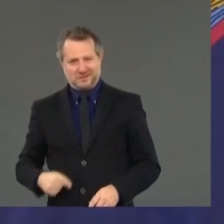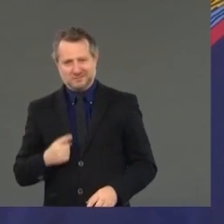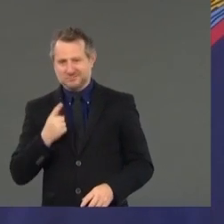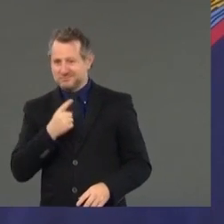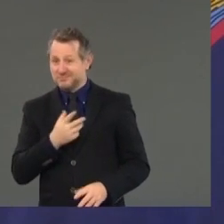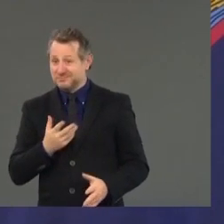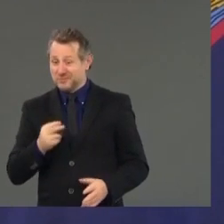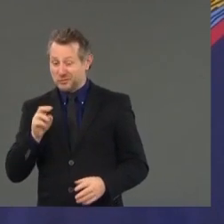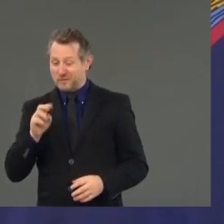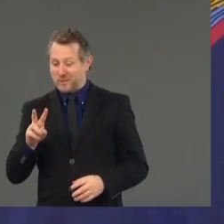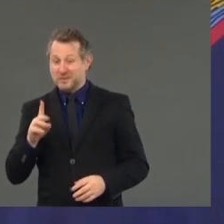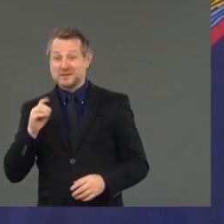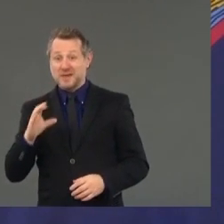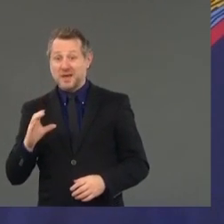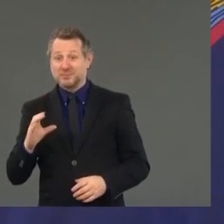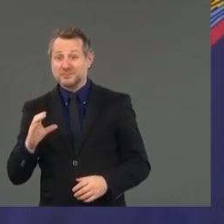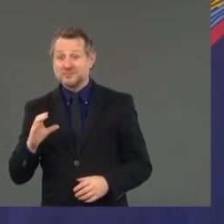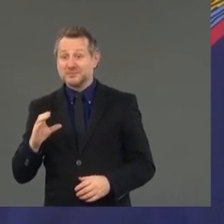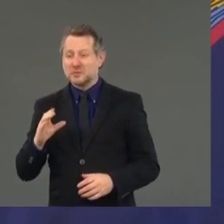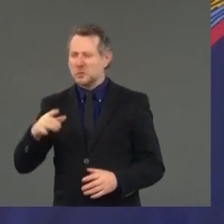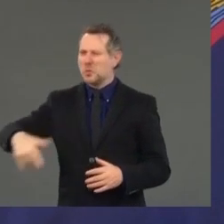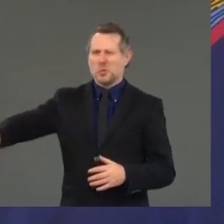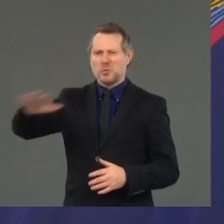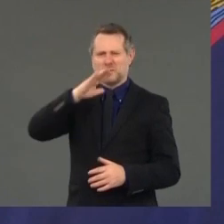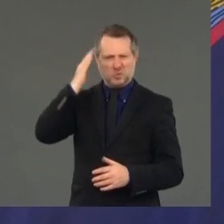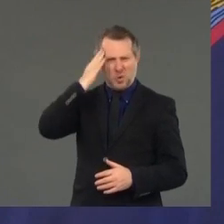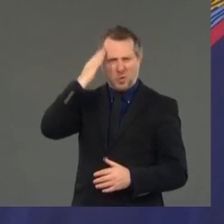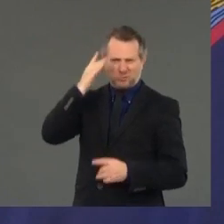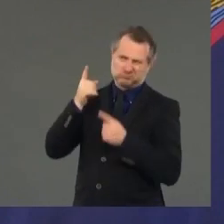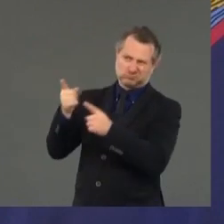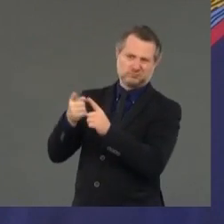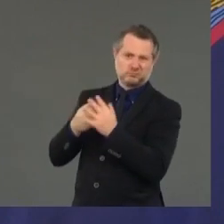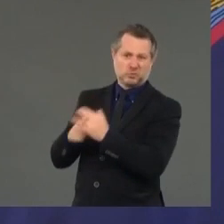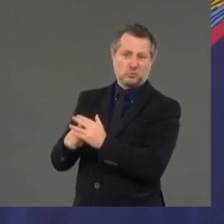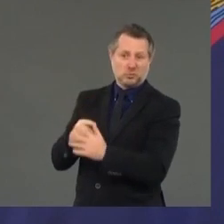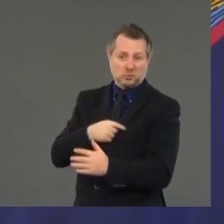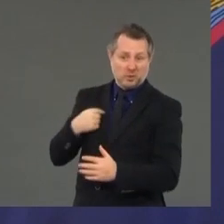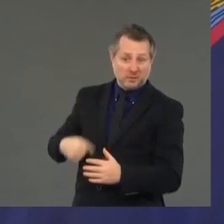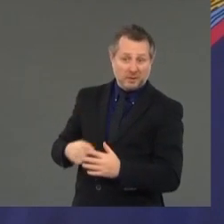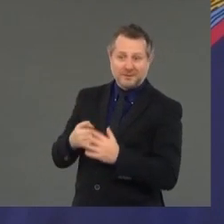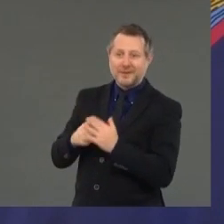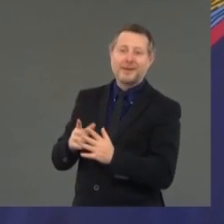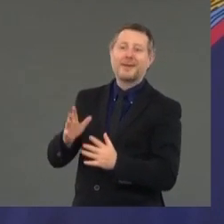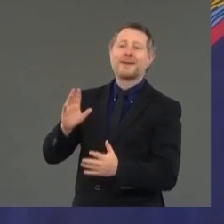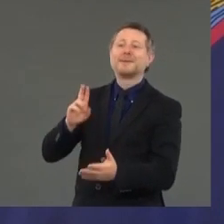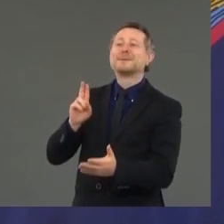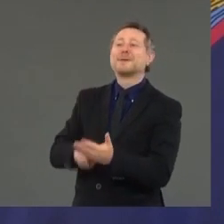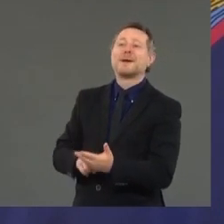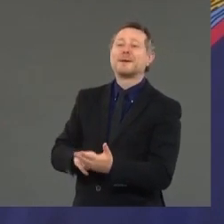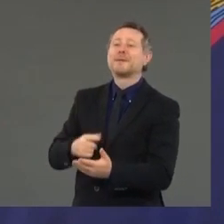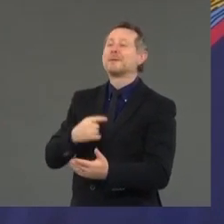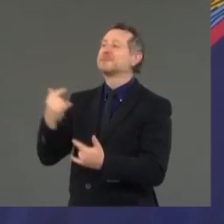IN RETROSPECT, THE VIRUS IS IN CHINA NOVEMBER AND DECEMBER,